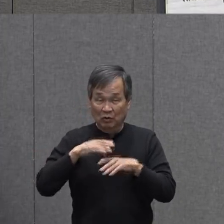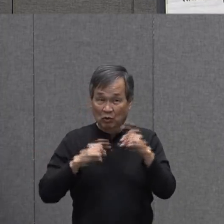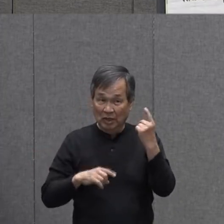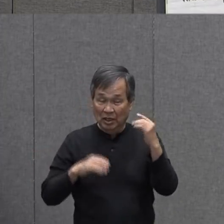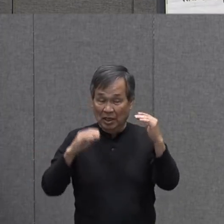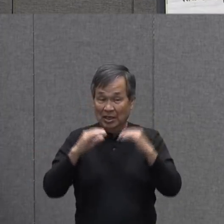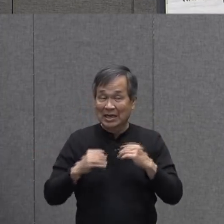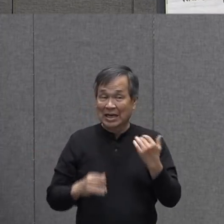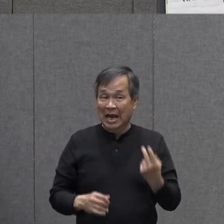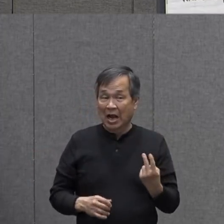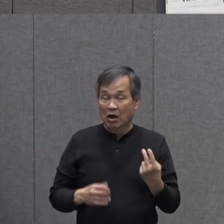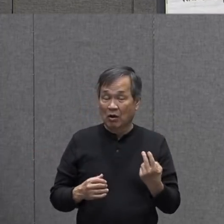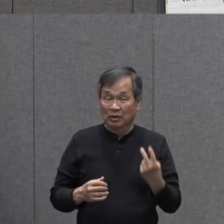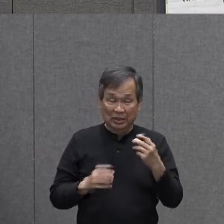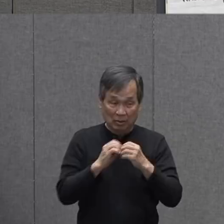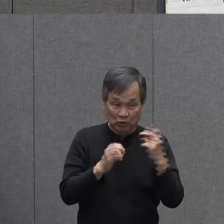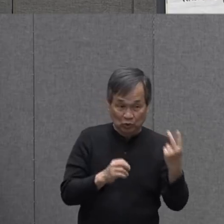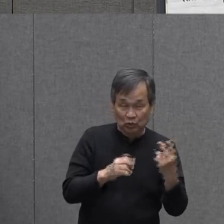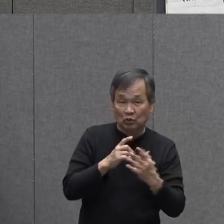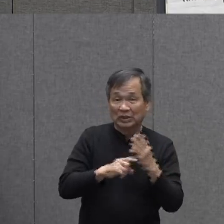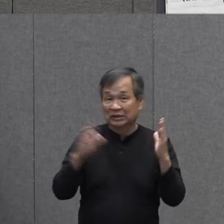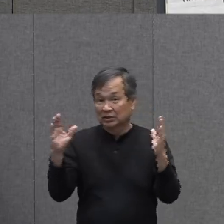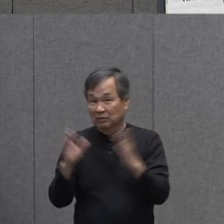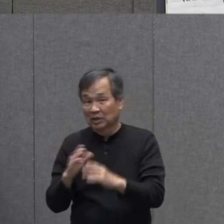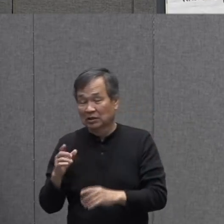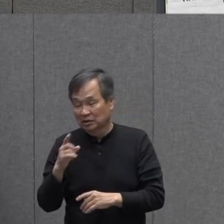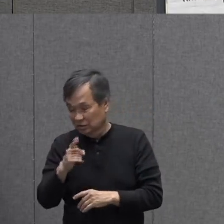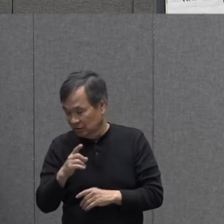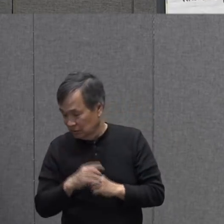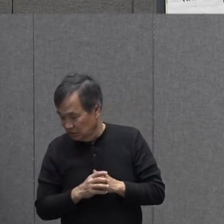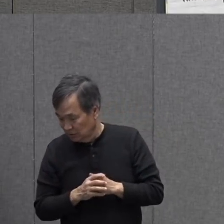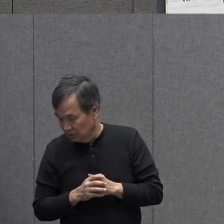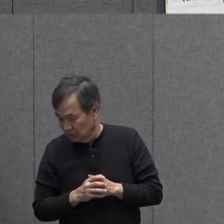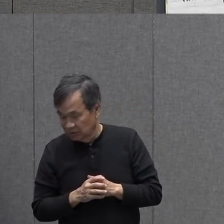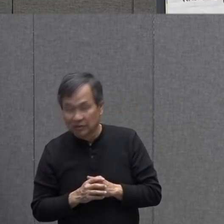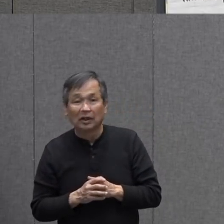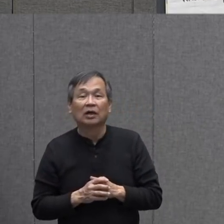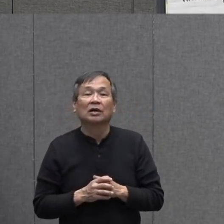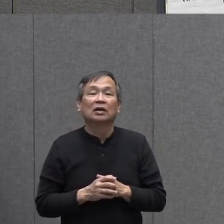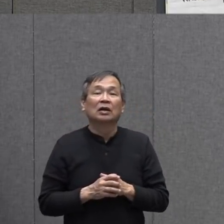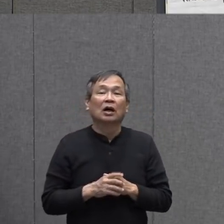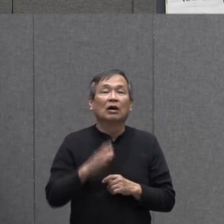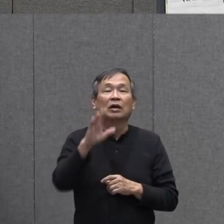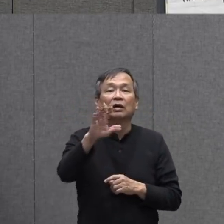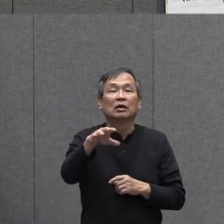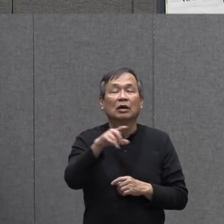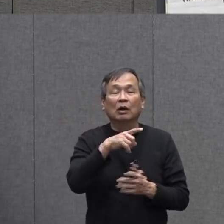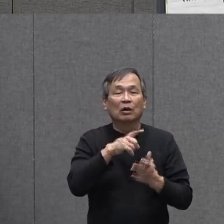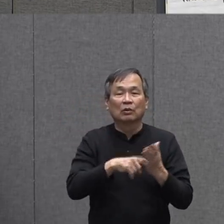Ah, you're right, I heard you talking. I forgot to underline what we're being asked to do, right?